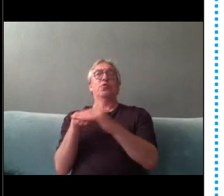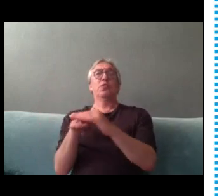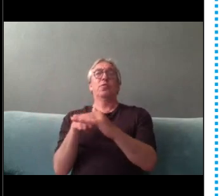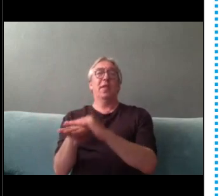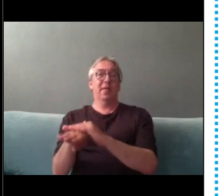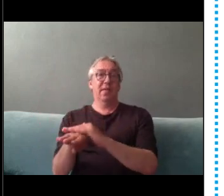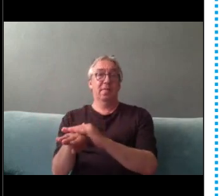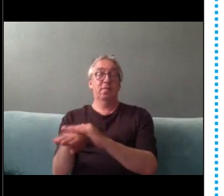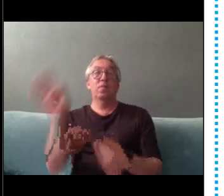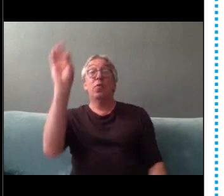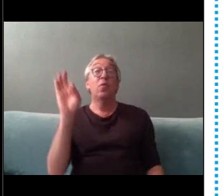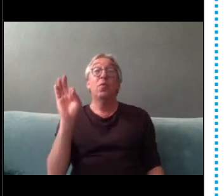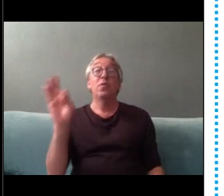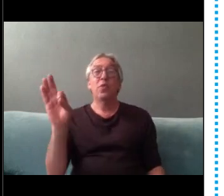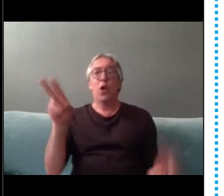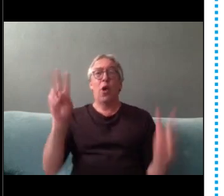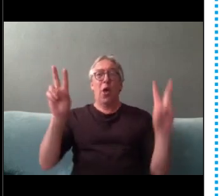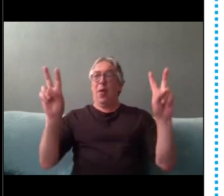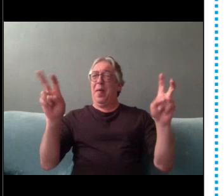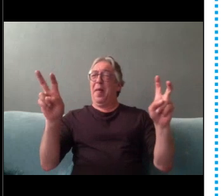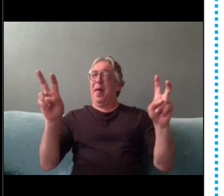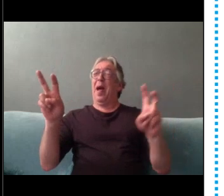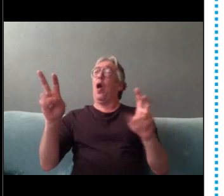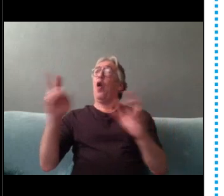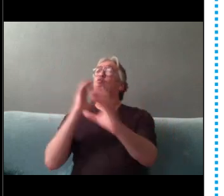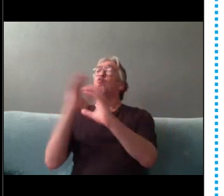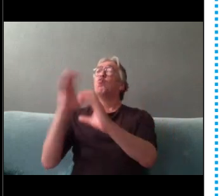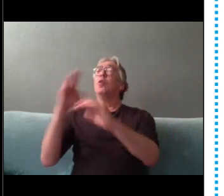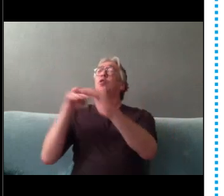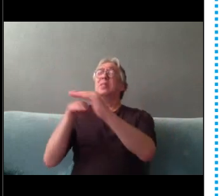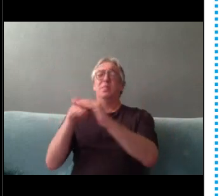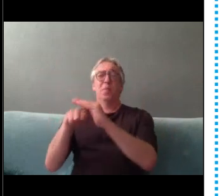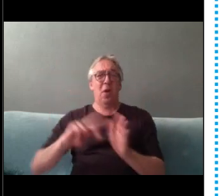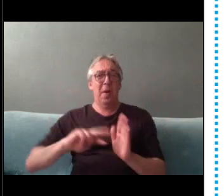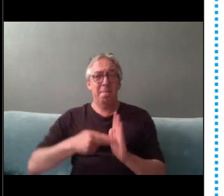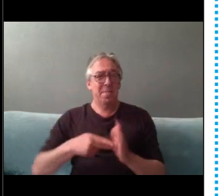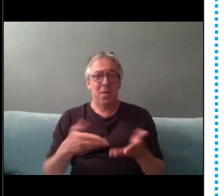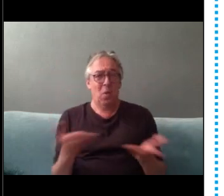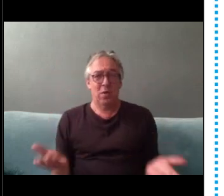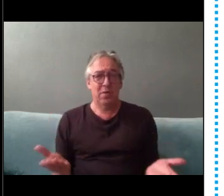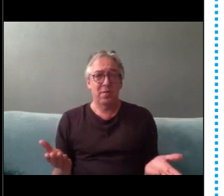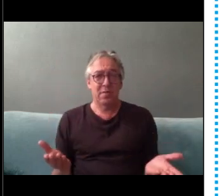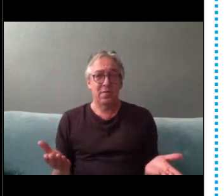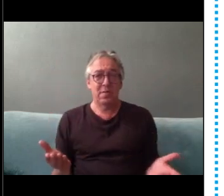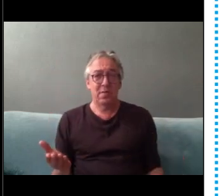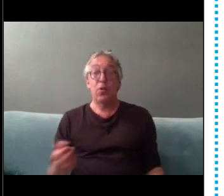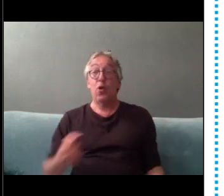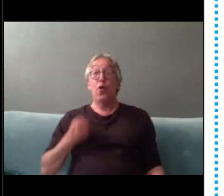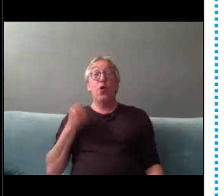included in these regulations, notably information at the station, at the platform and in the train?